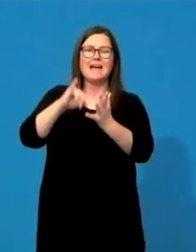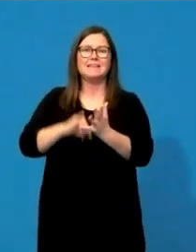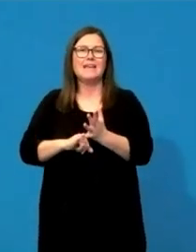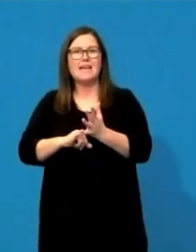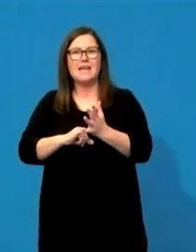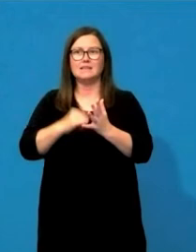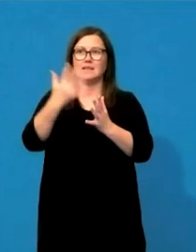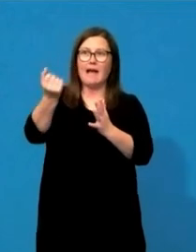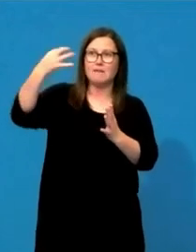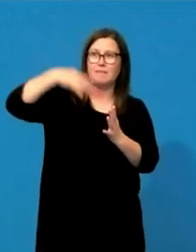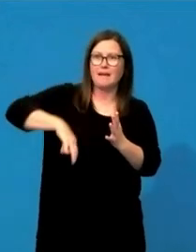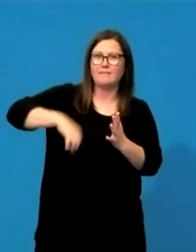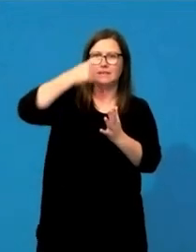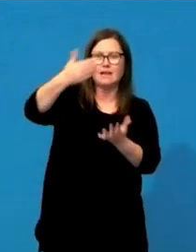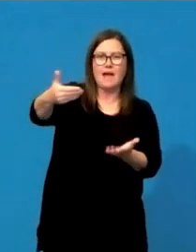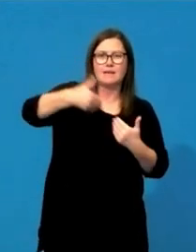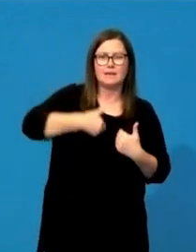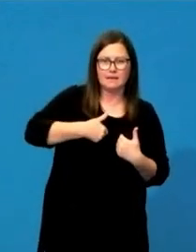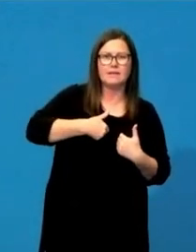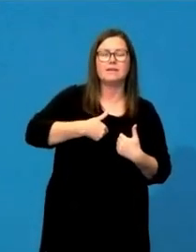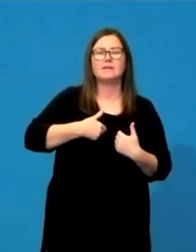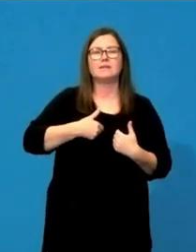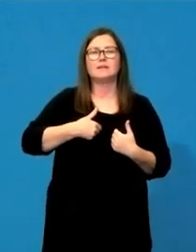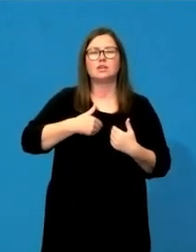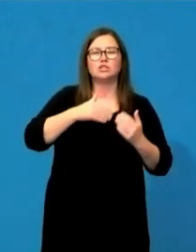I'm just - I'm probably going over time now, but I was going to say thank you.